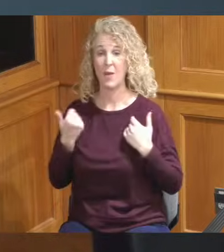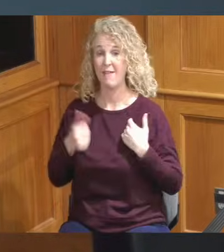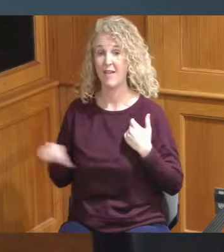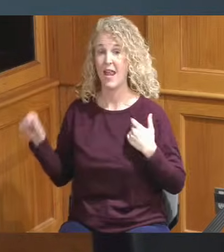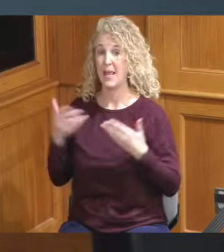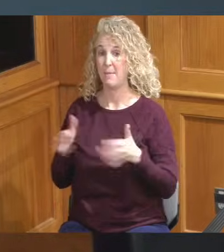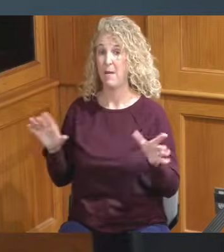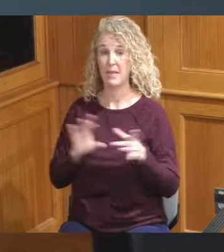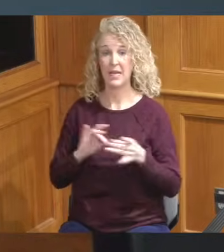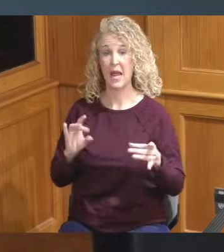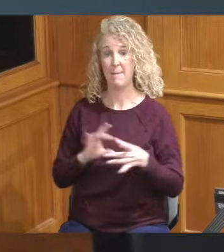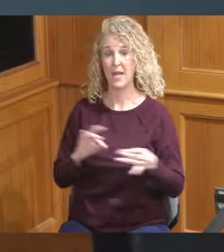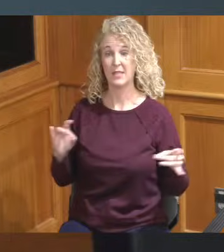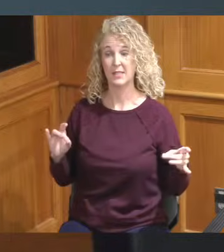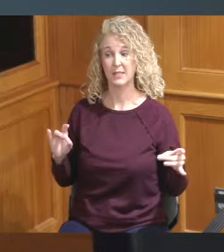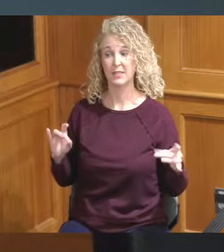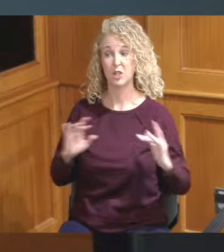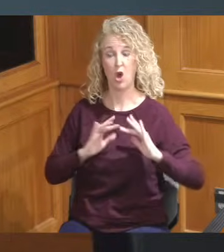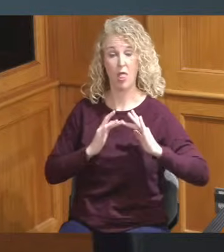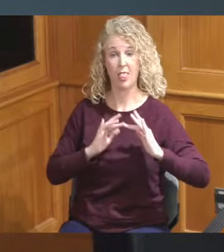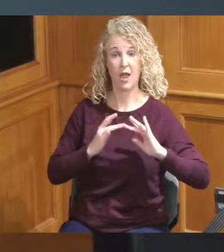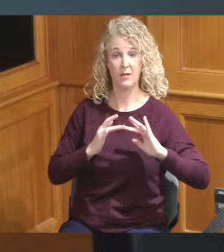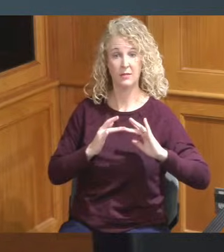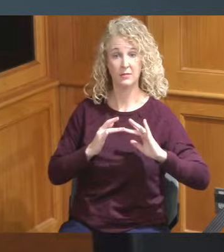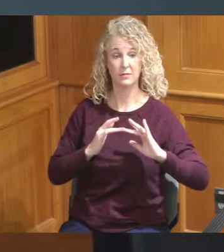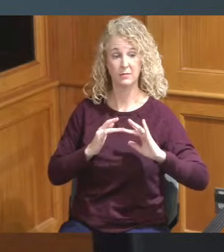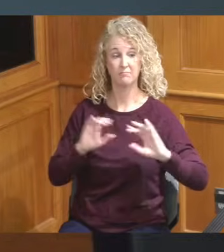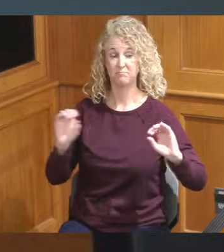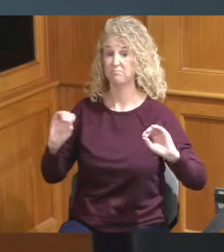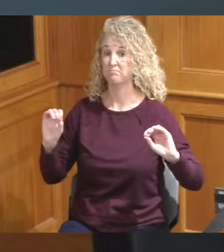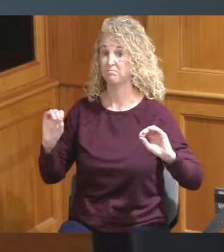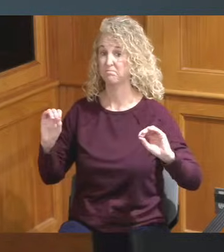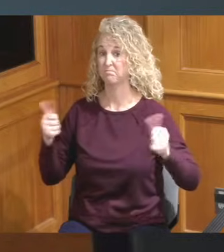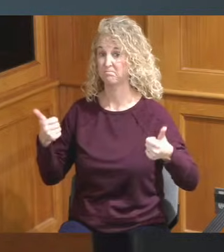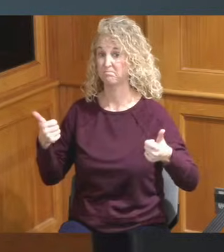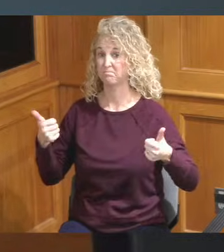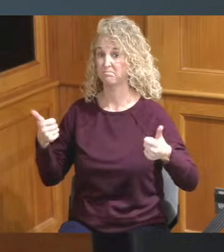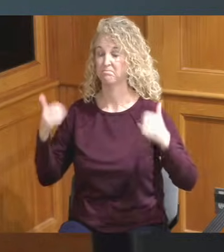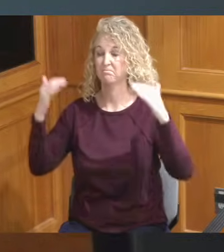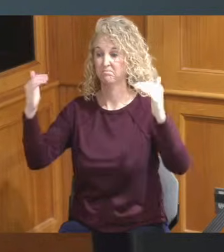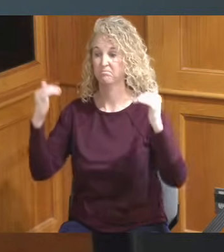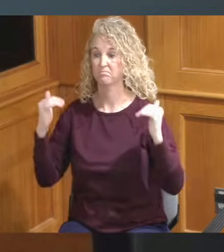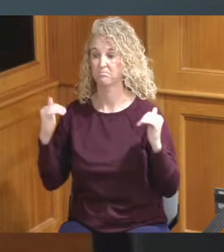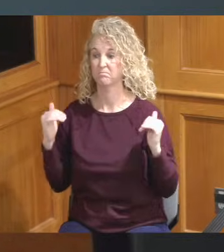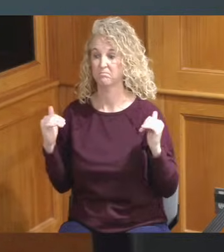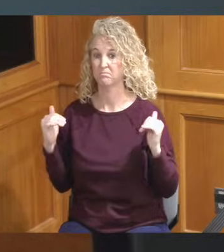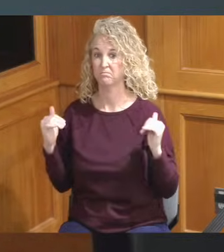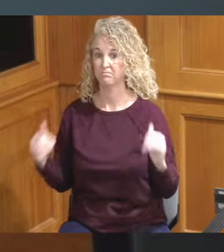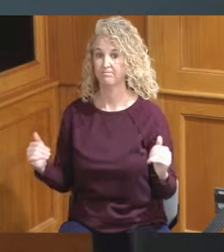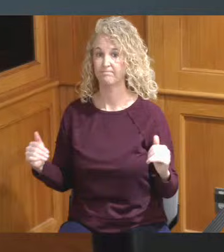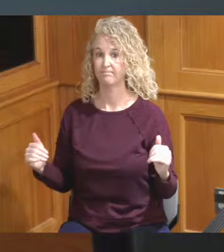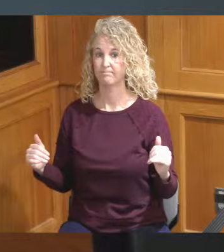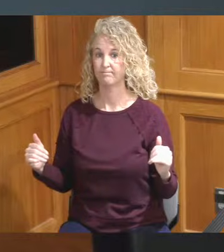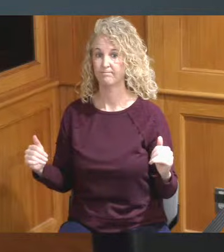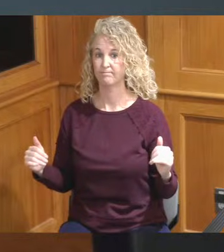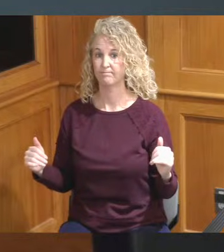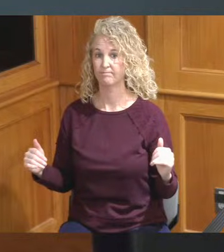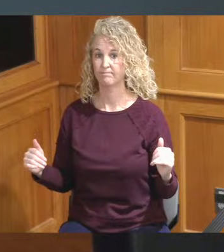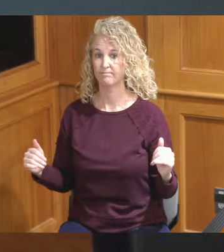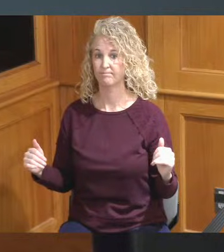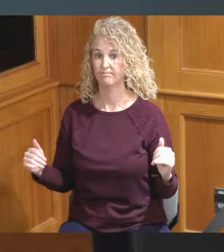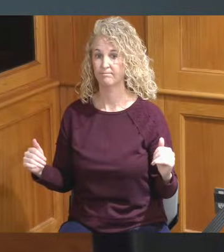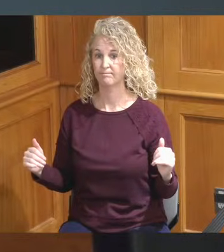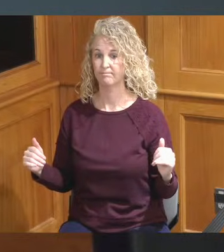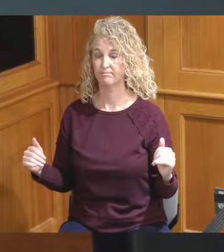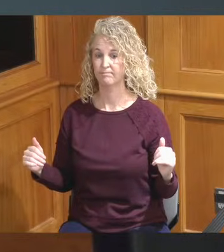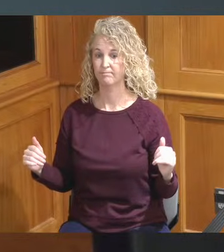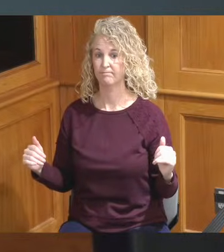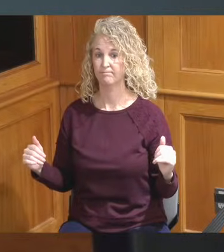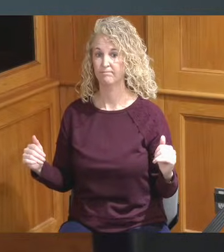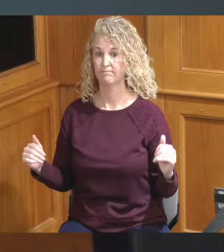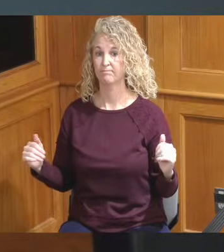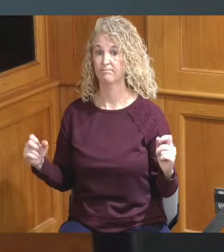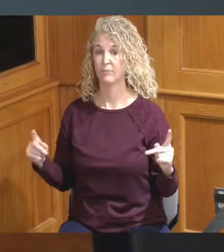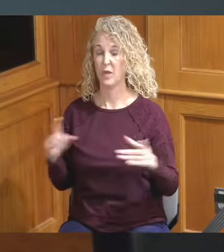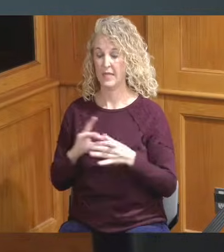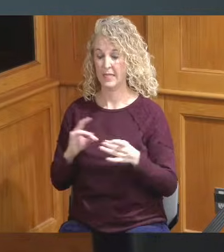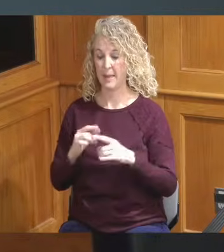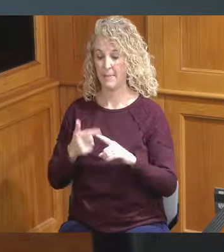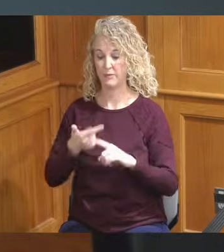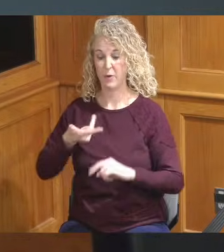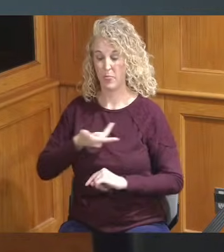public comments online or anything? No. Okay. I think we'll move on to comments and motions.